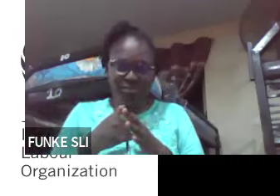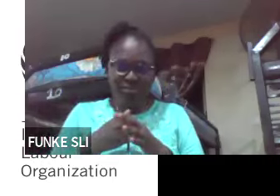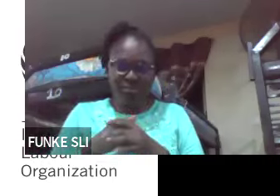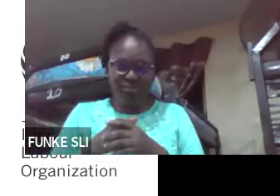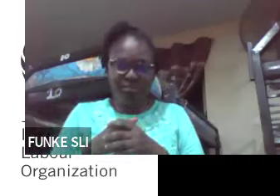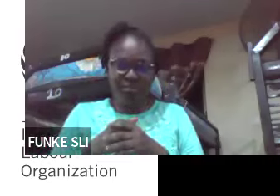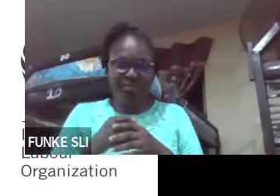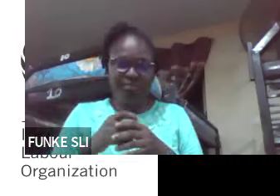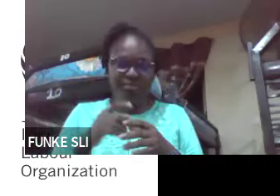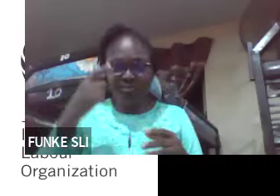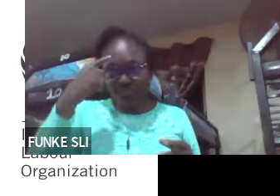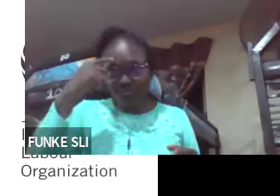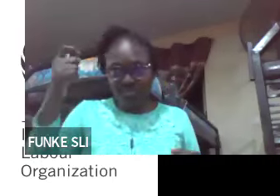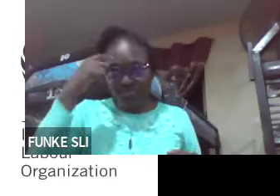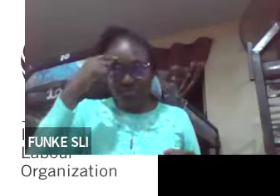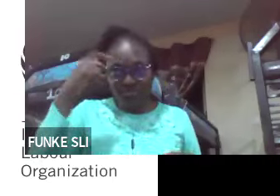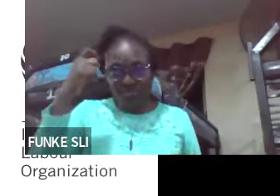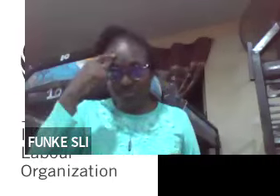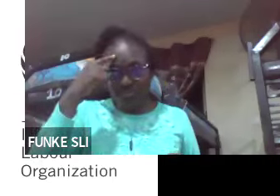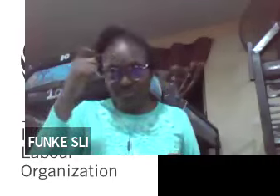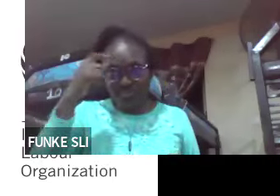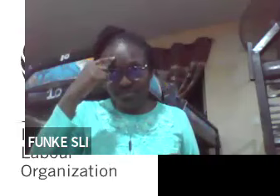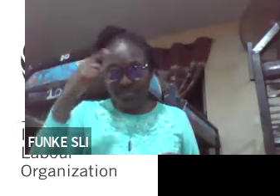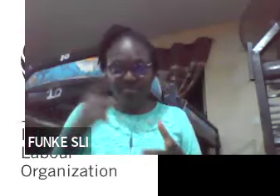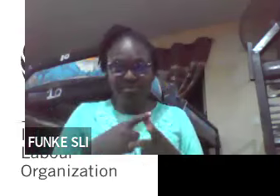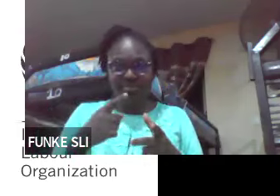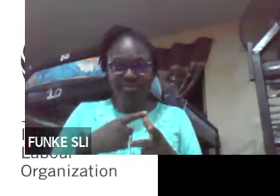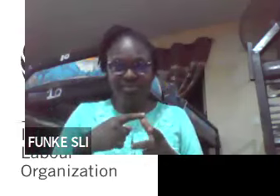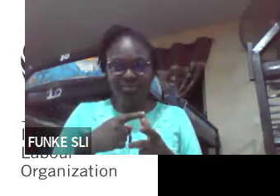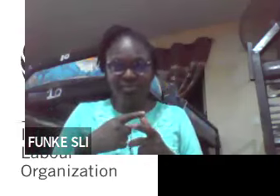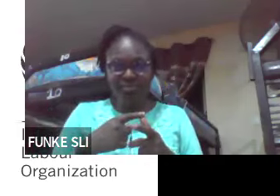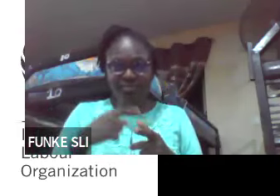Dotun Akinseinde: So dream 1, st 1st of all, dream dream.